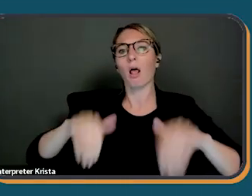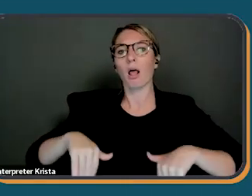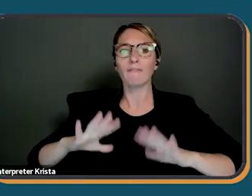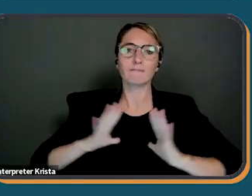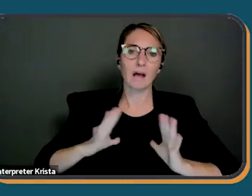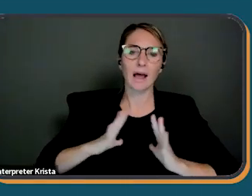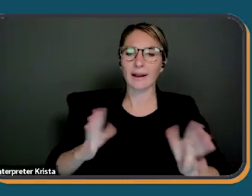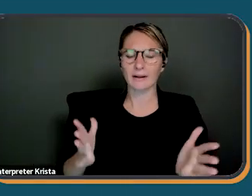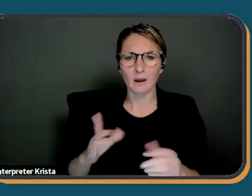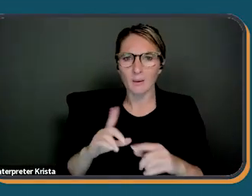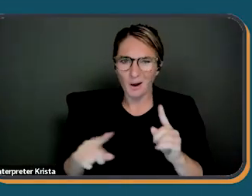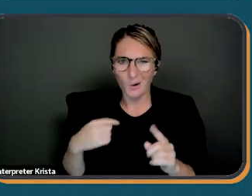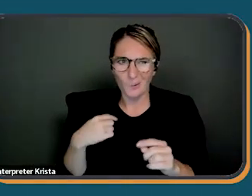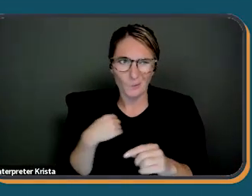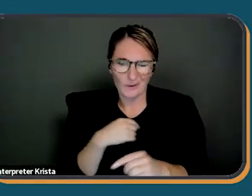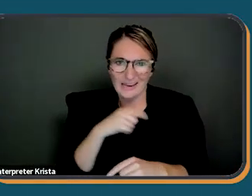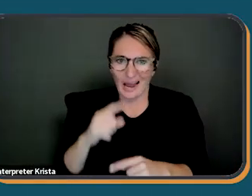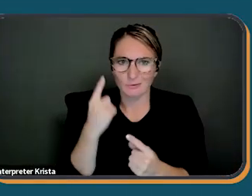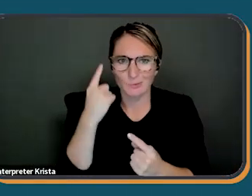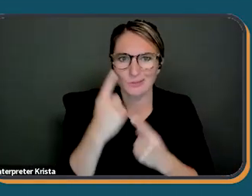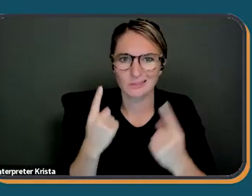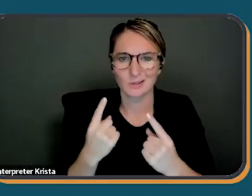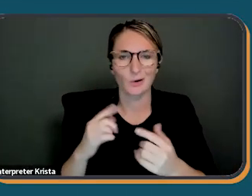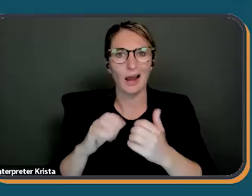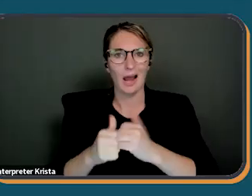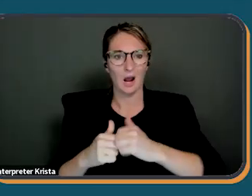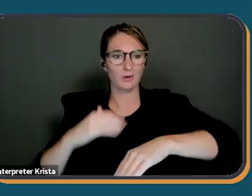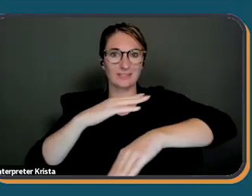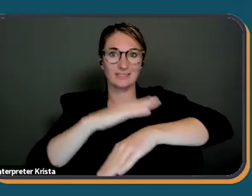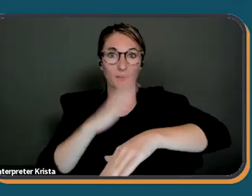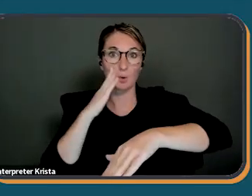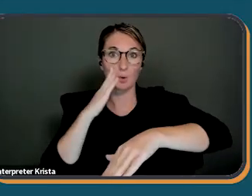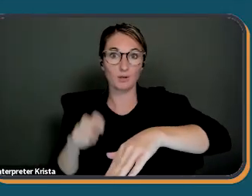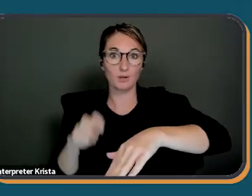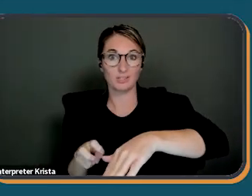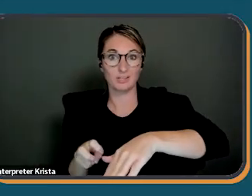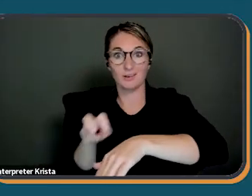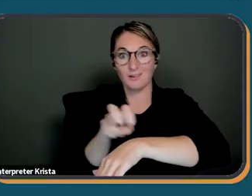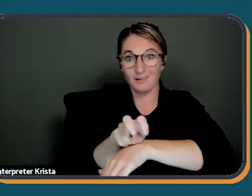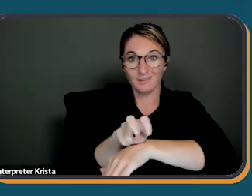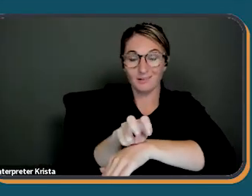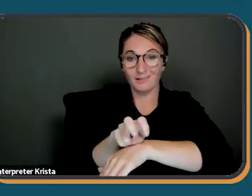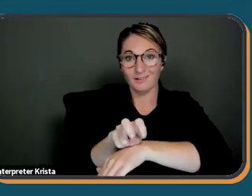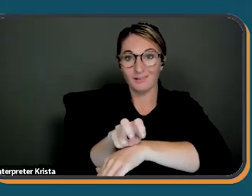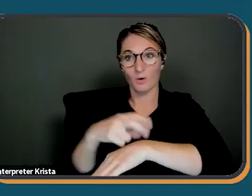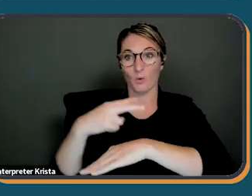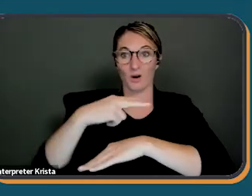How will she transfer to an exam table? How will she change positions? What level of support will she realistically have